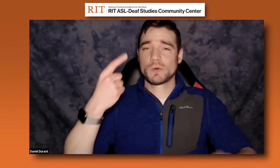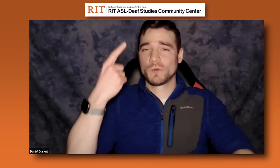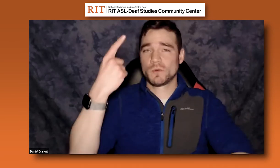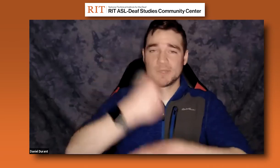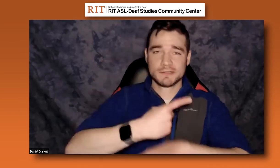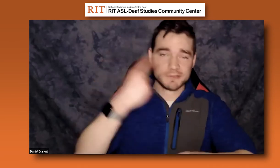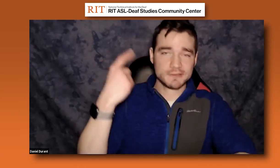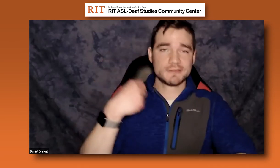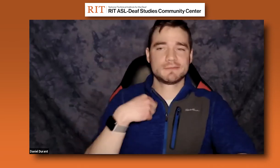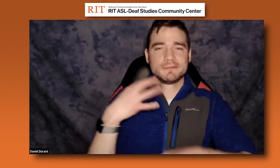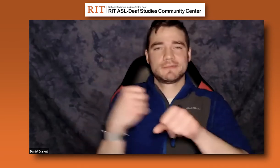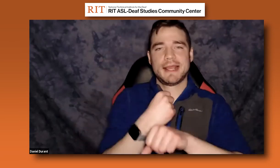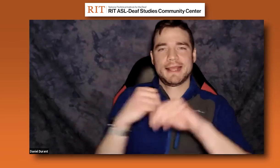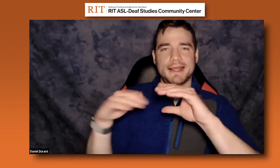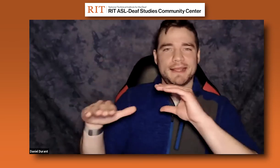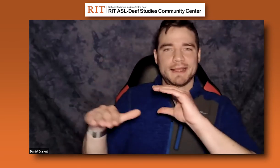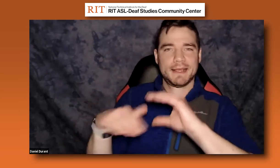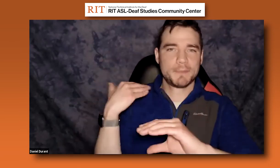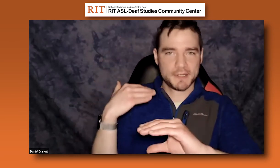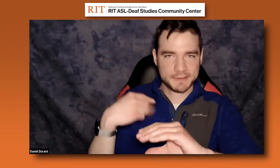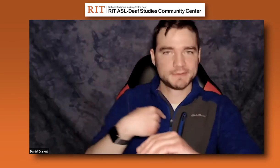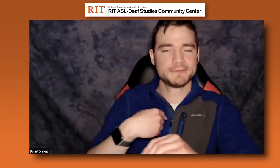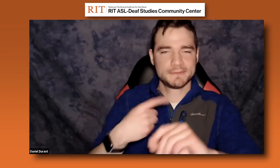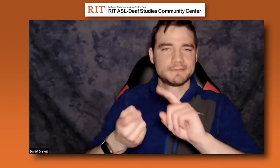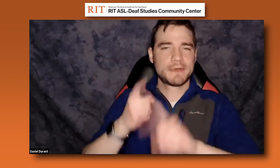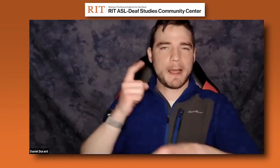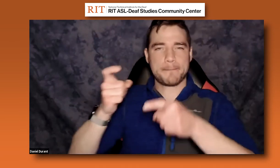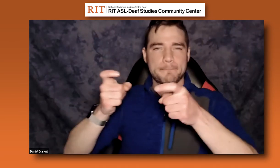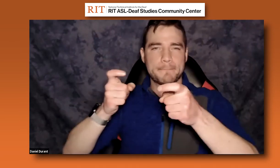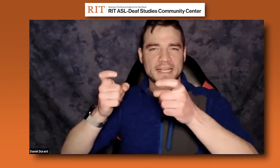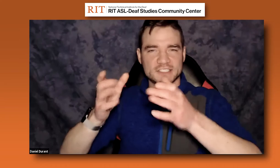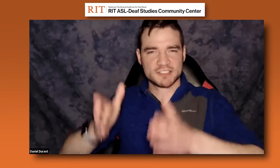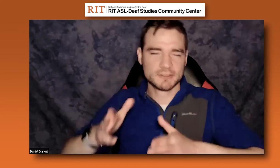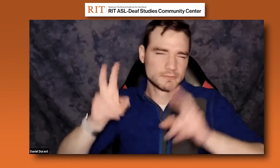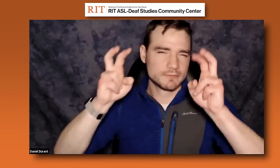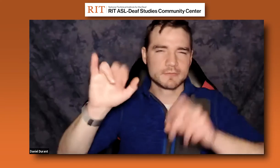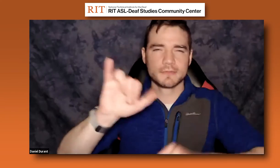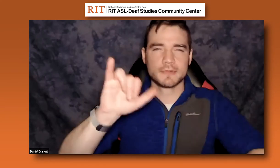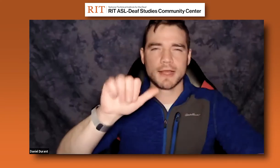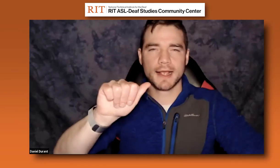One day, I get an email, and it's from a manager,